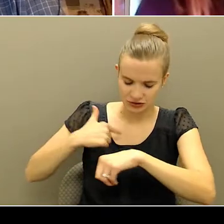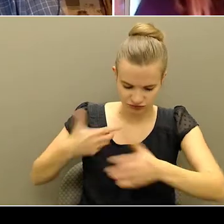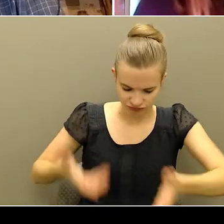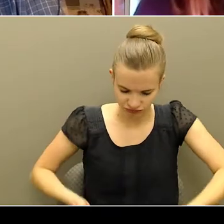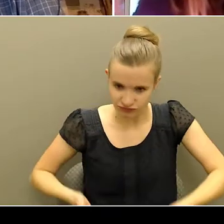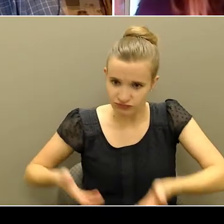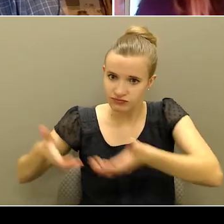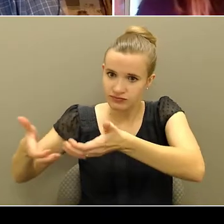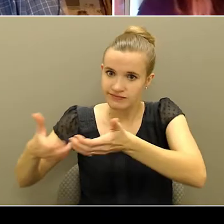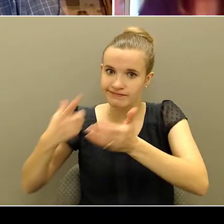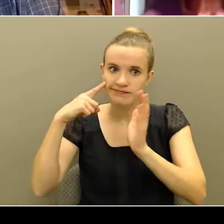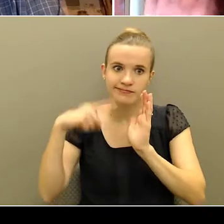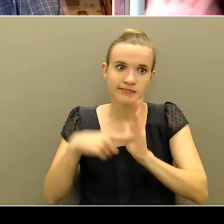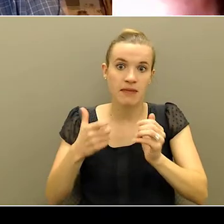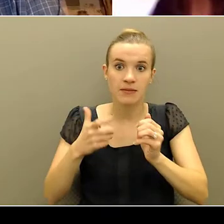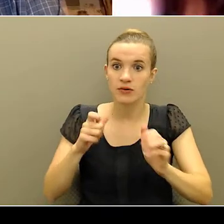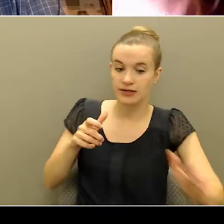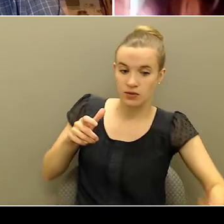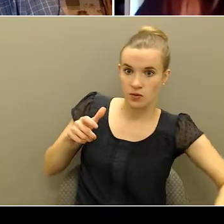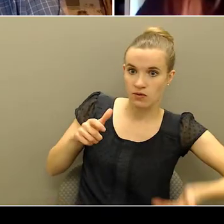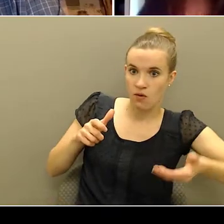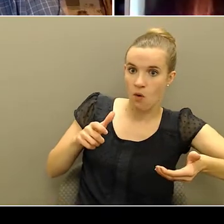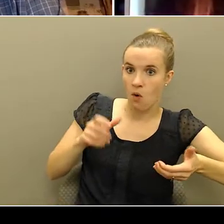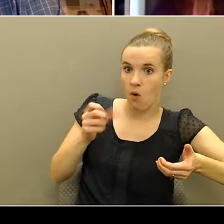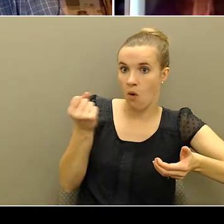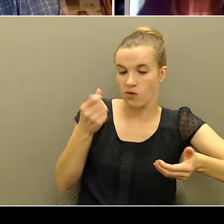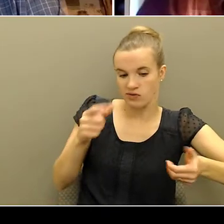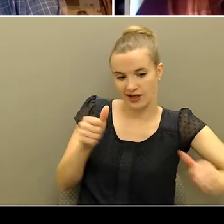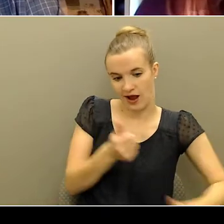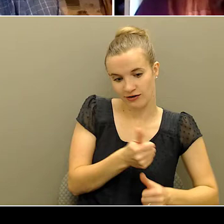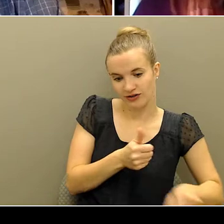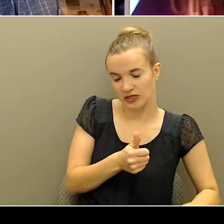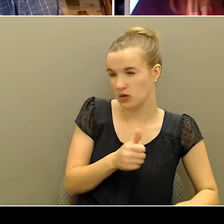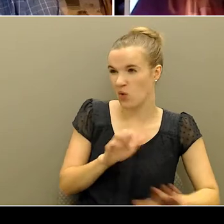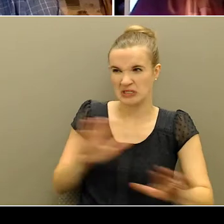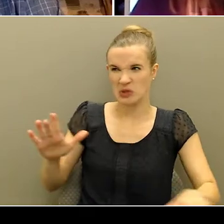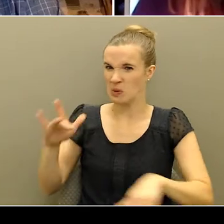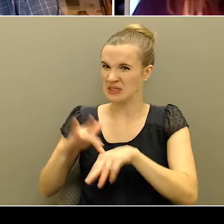not to touch me here or you know, whatever it might be. So you just need